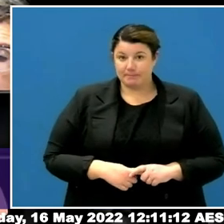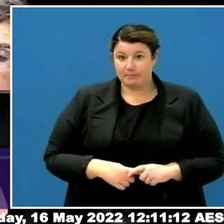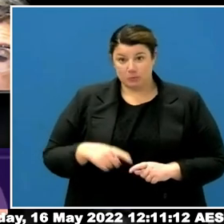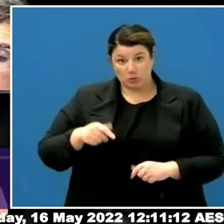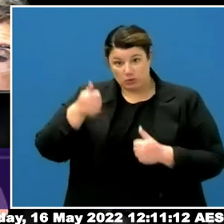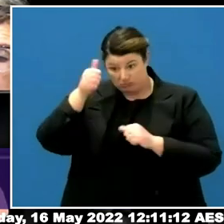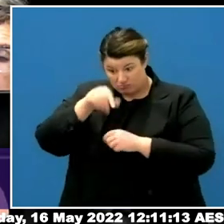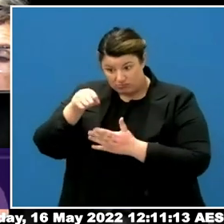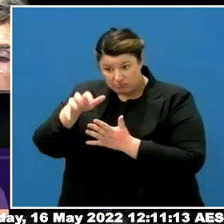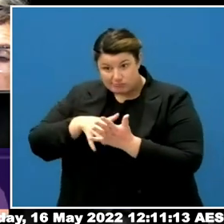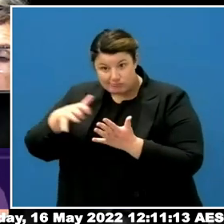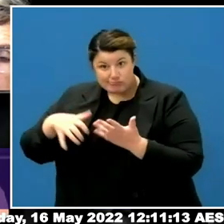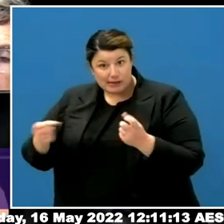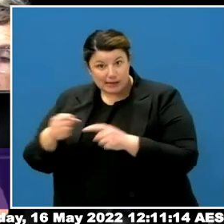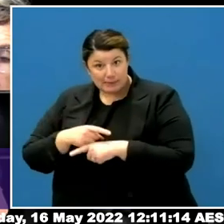Yes. MR FOGARTY: Alright.